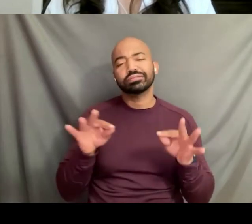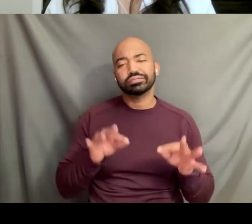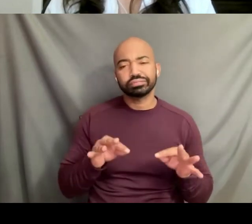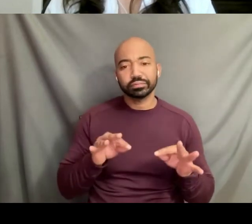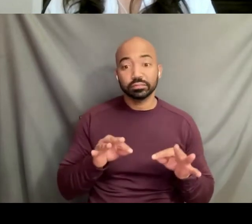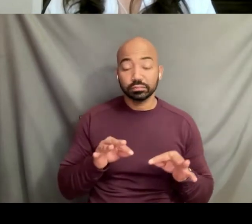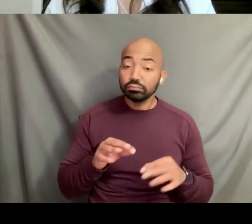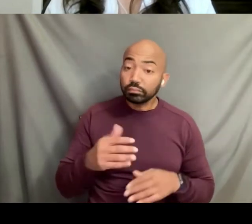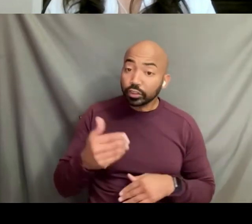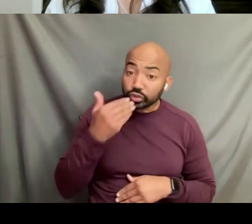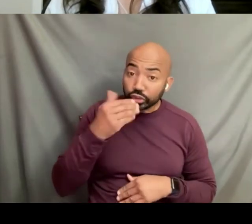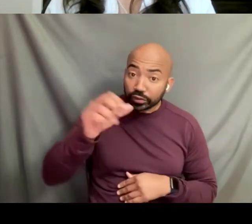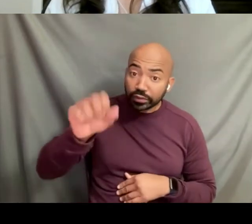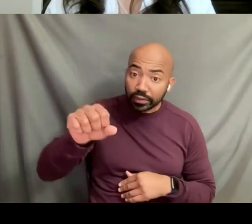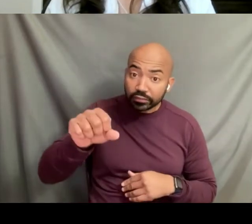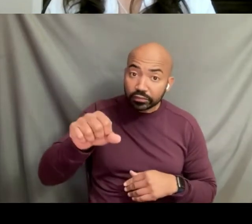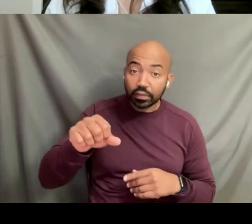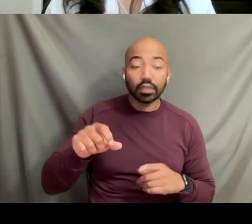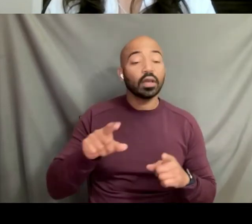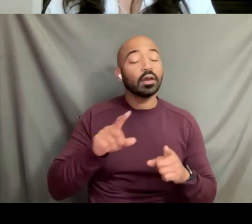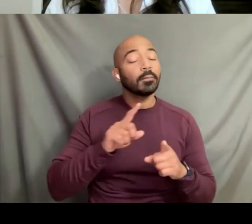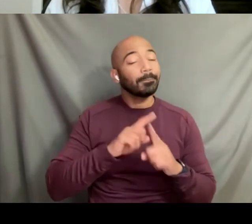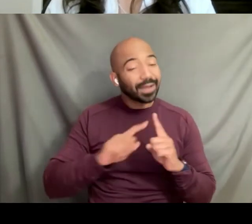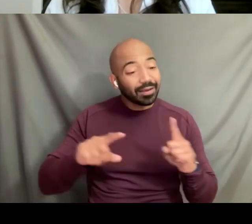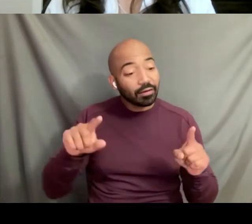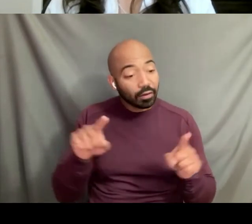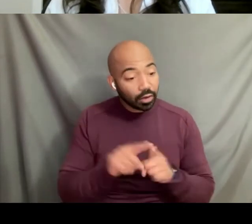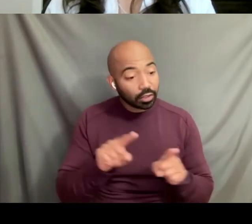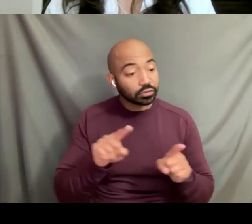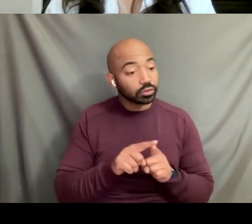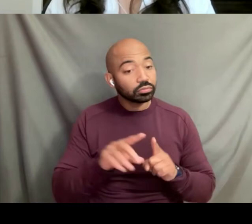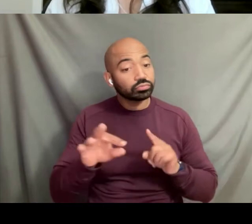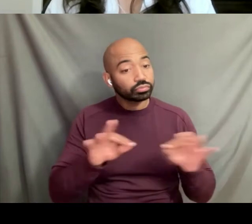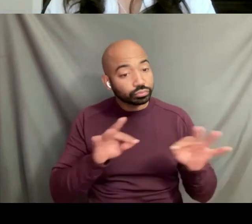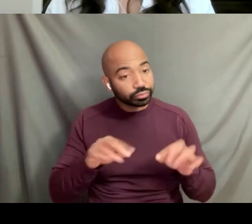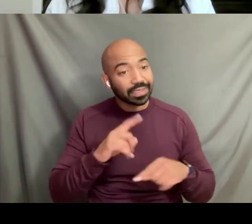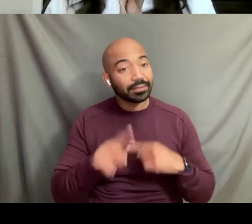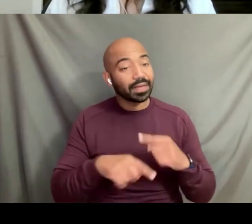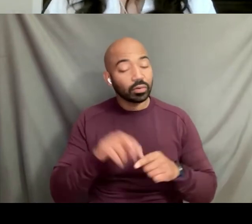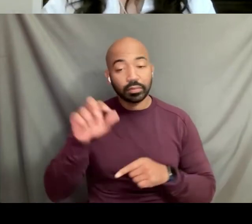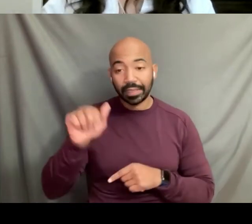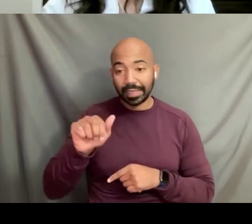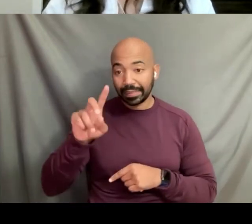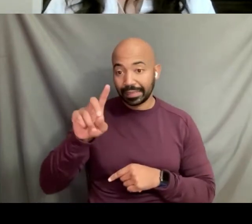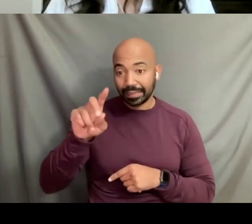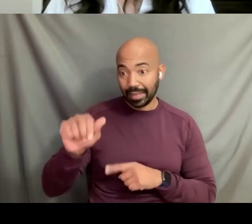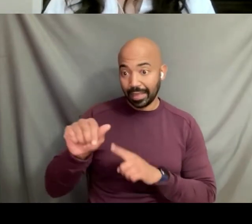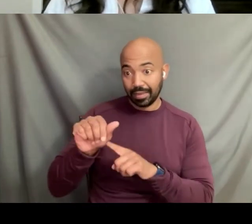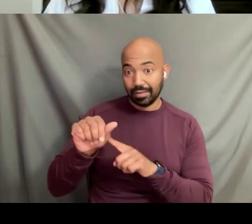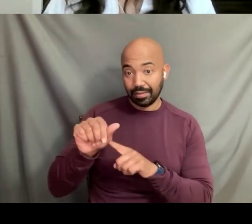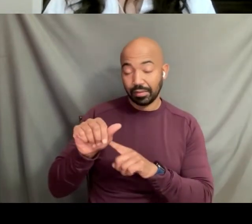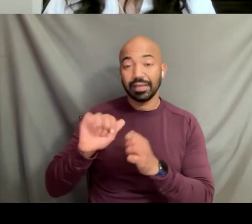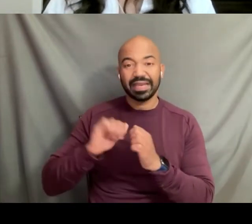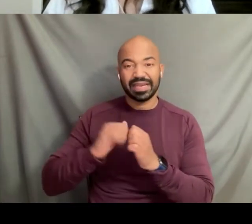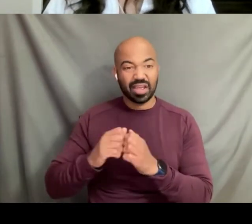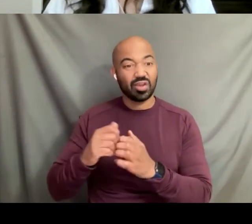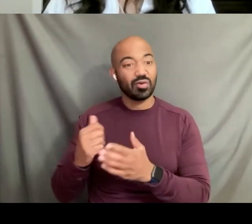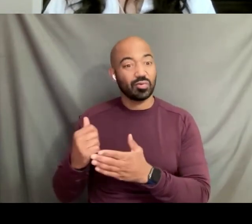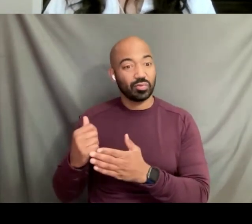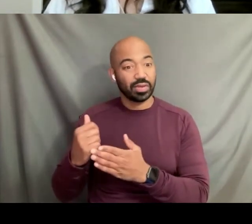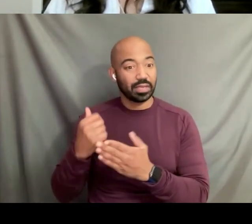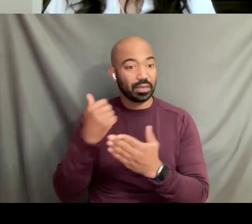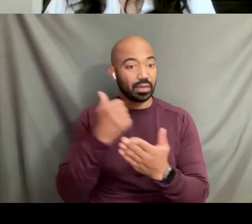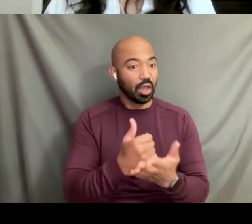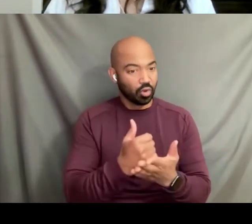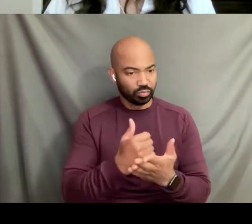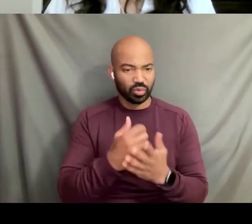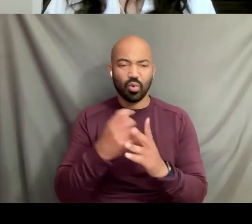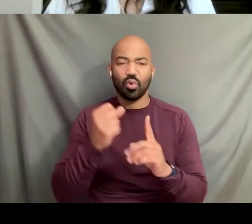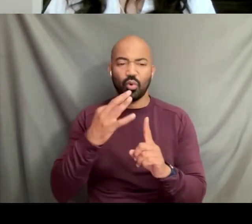It's also to tell us about ADA, and how ADA impacts on every student with disabilities